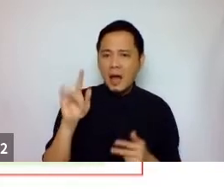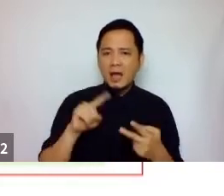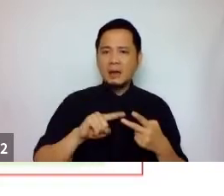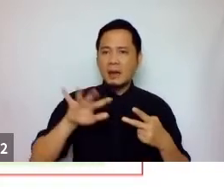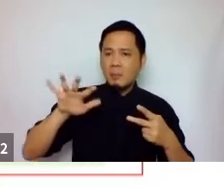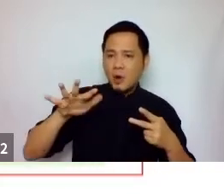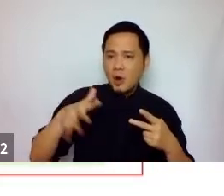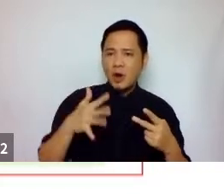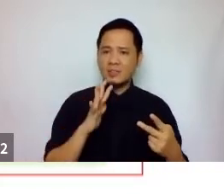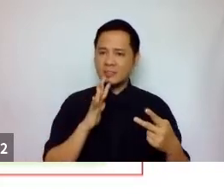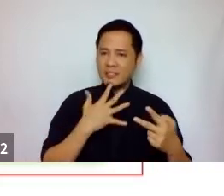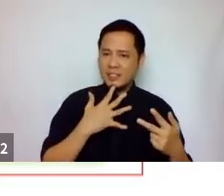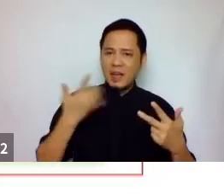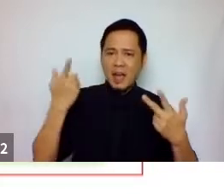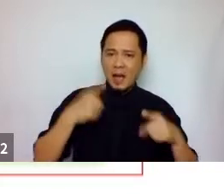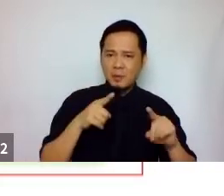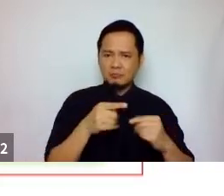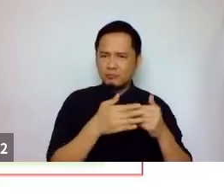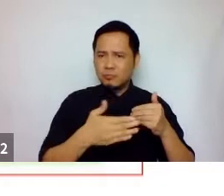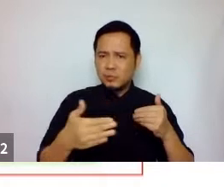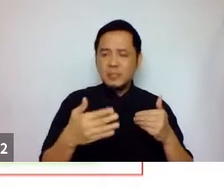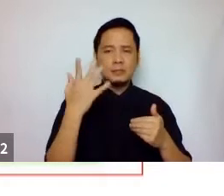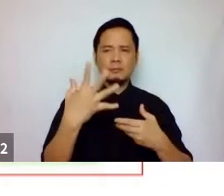There is nothing we don’t deliniate.